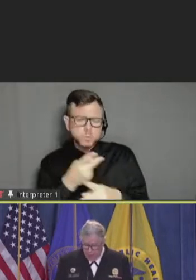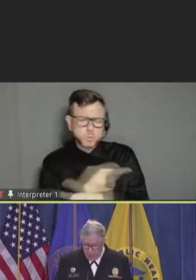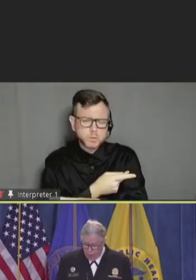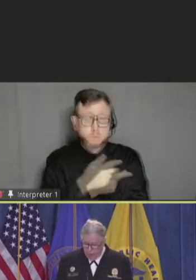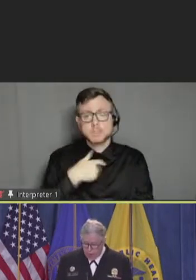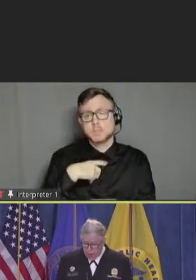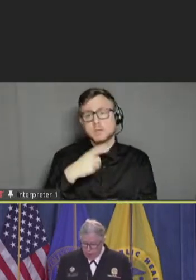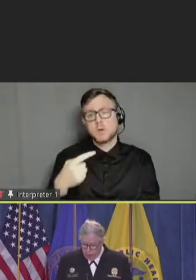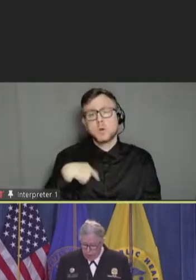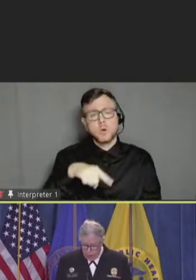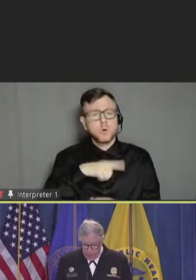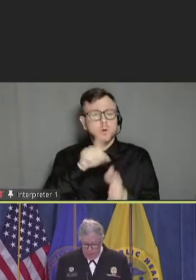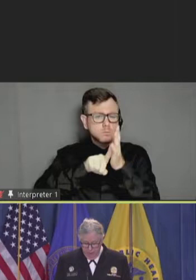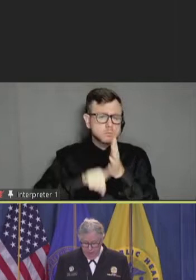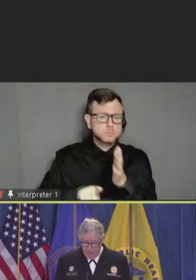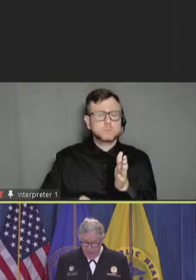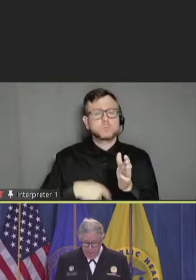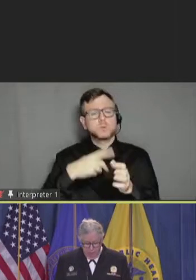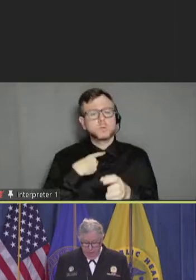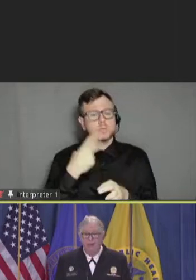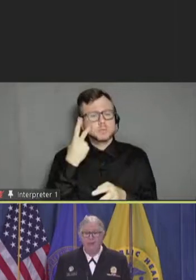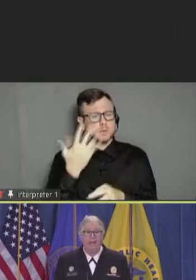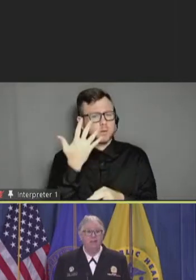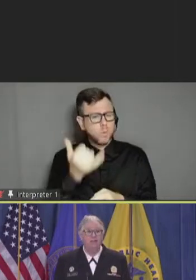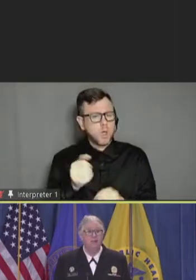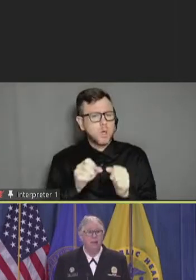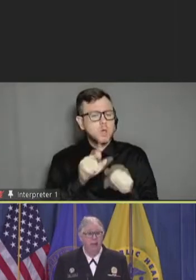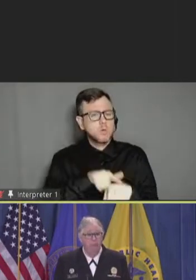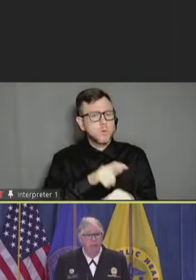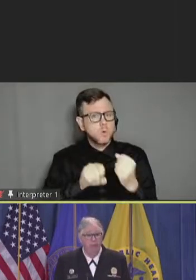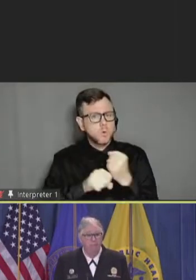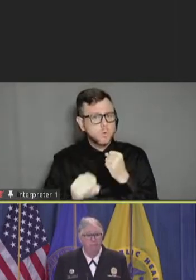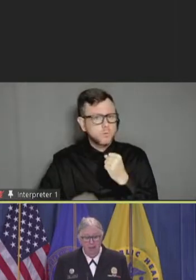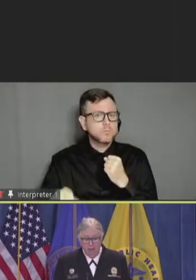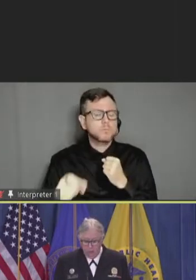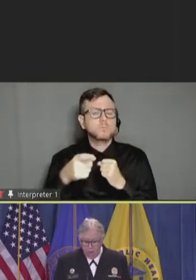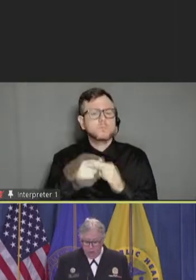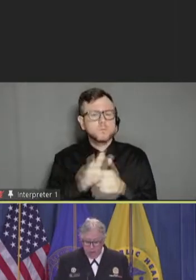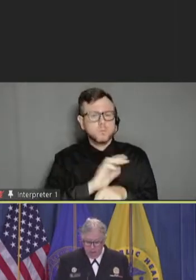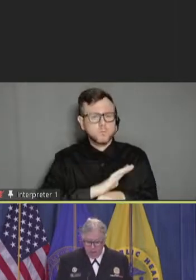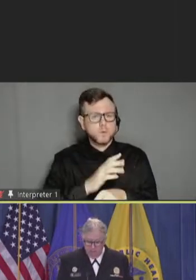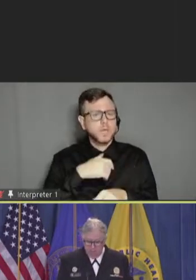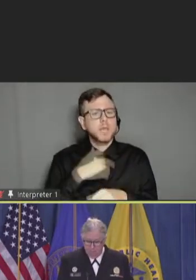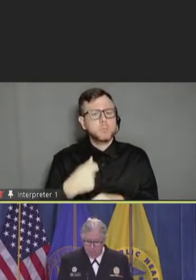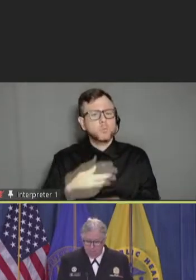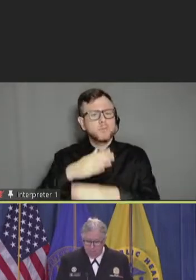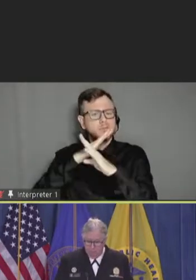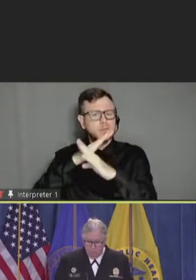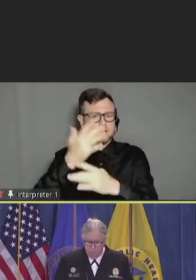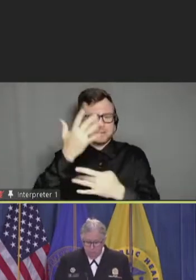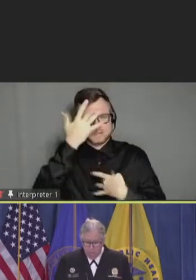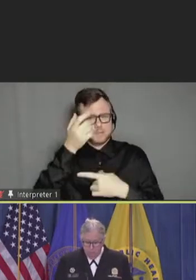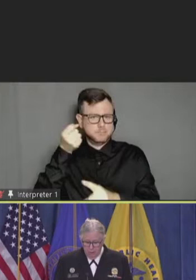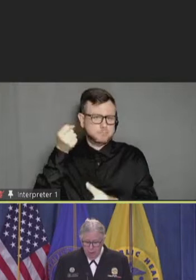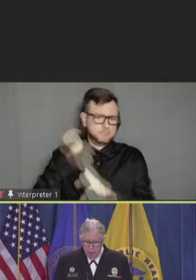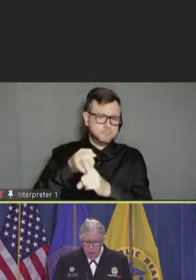and working to improve treatment and prevent cases from happening in the first place.